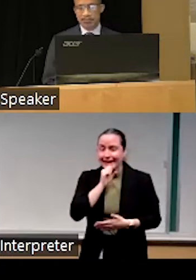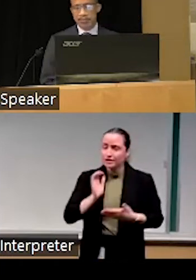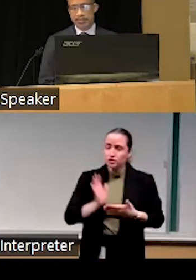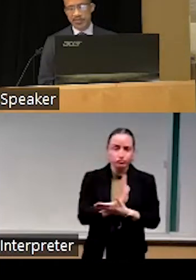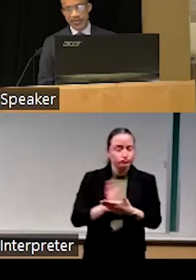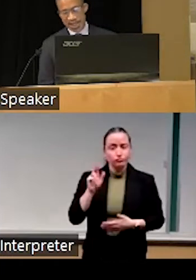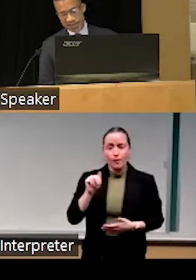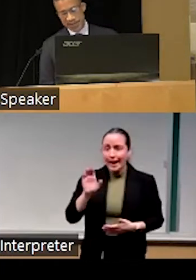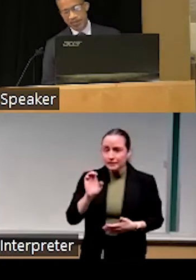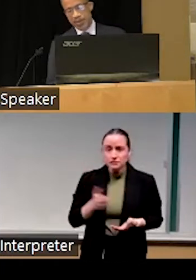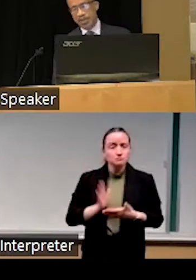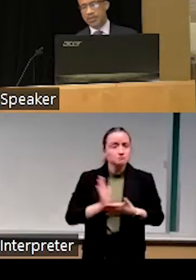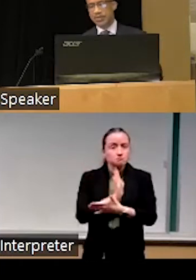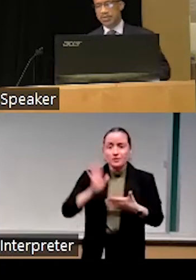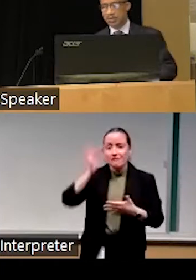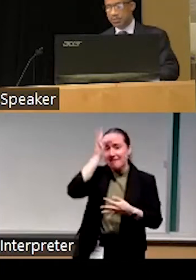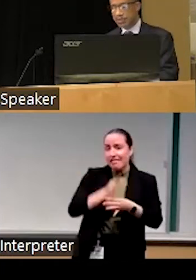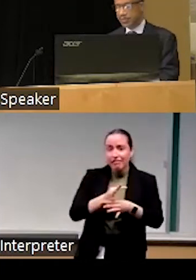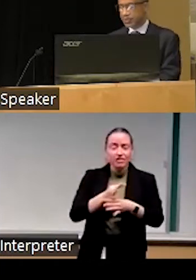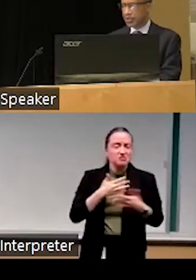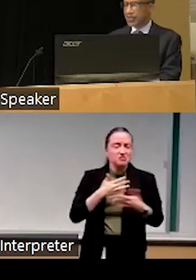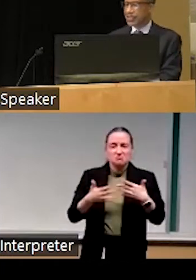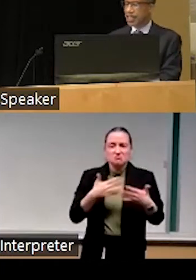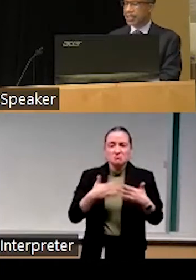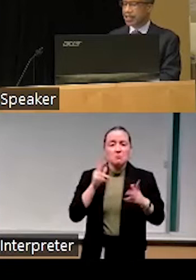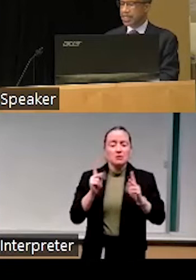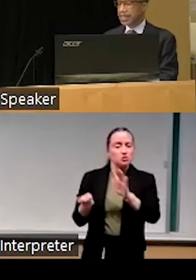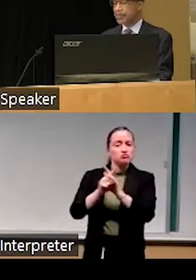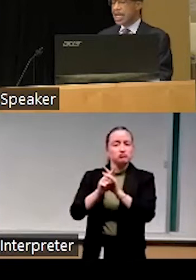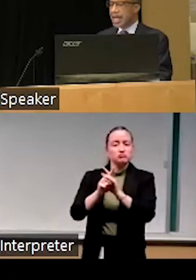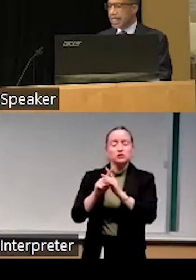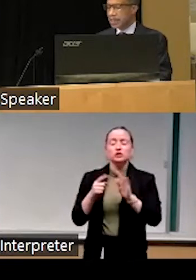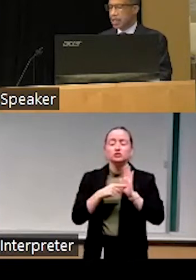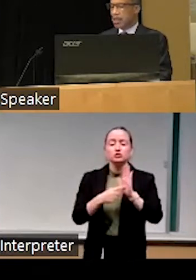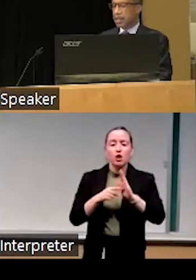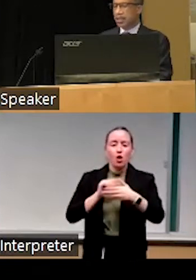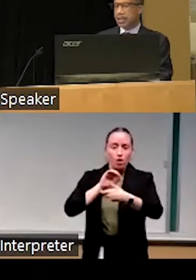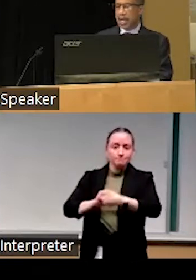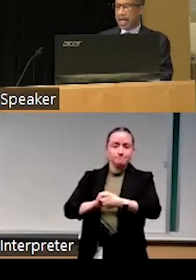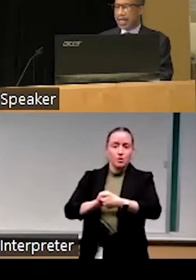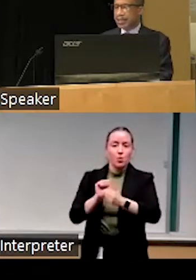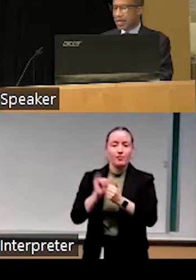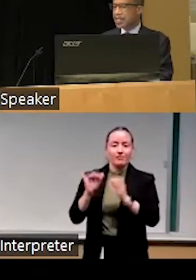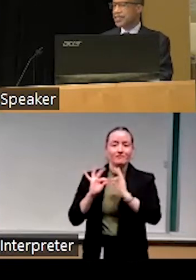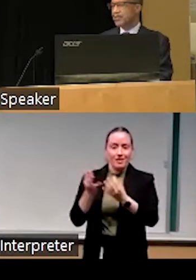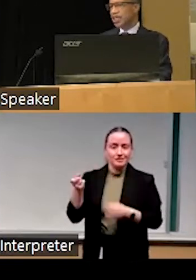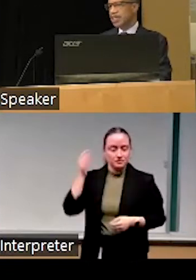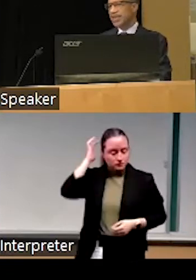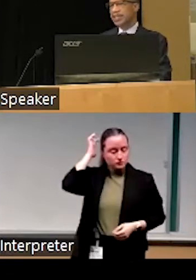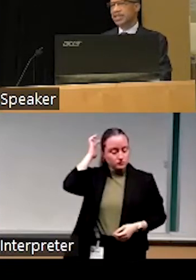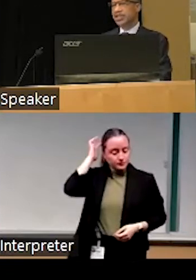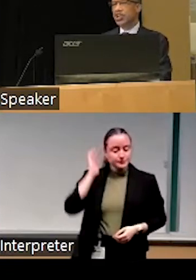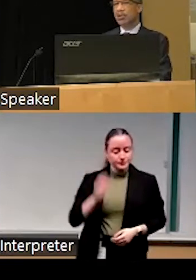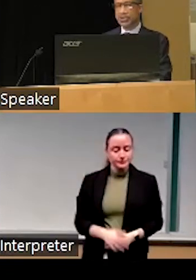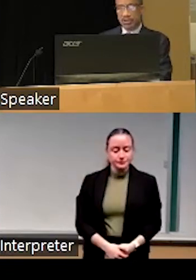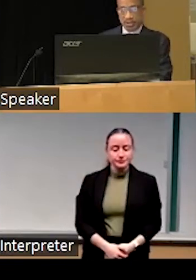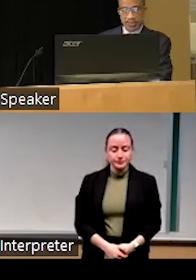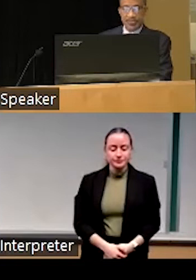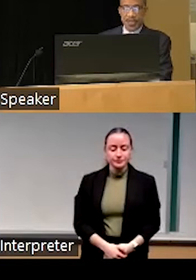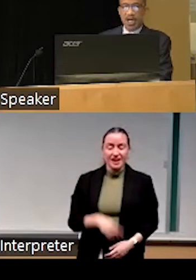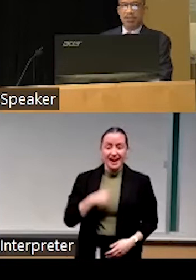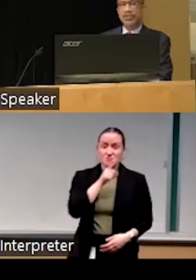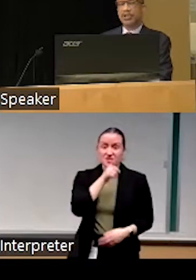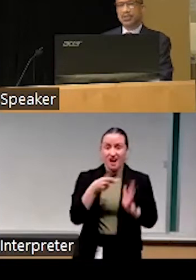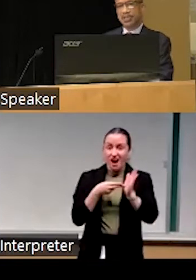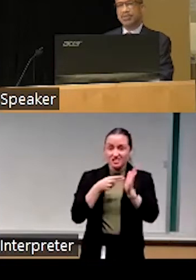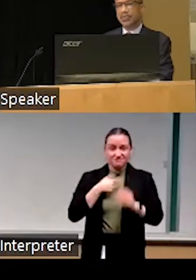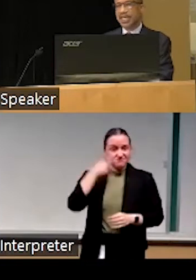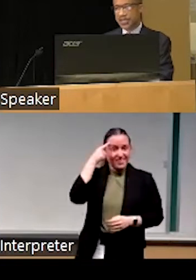um faiths to show their solidarity and I honestly believe that the the culture of Charleston the